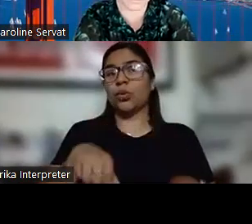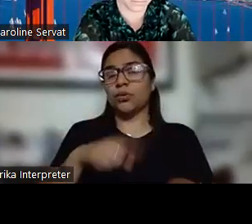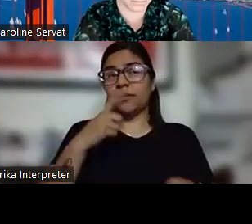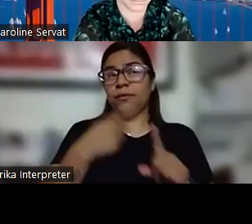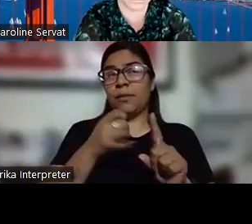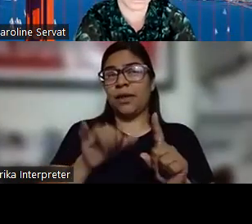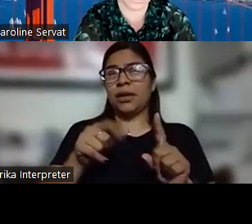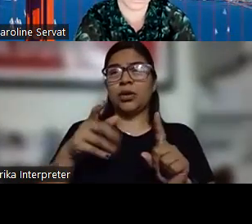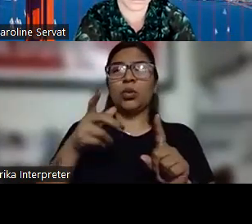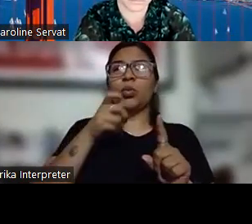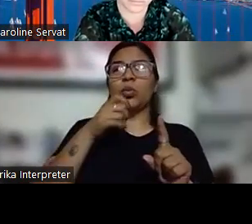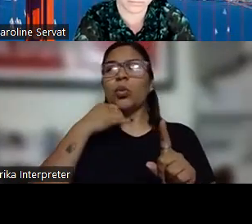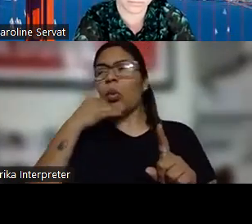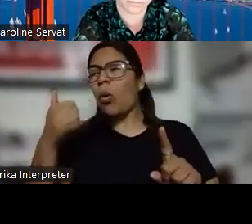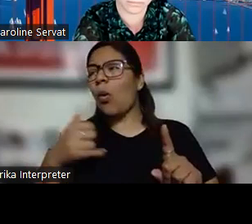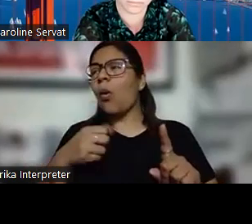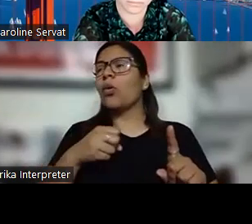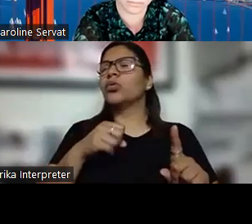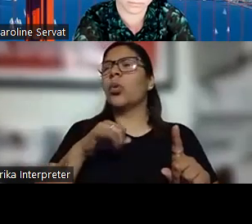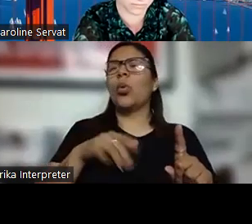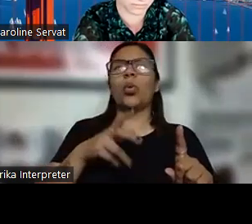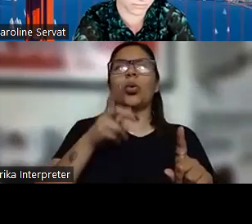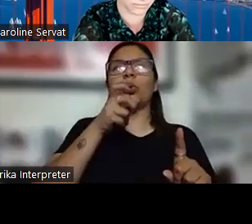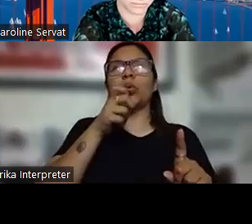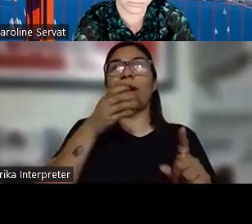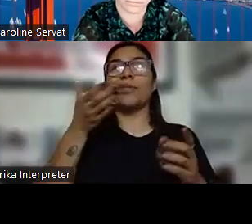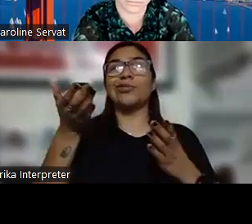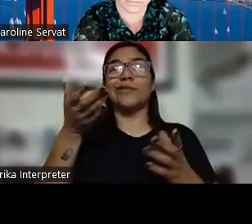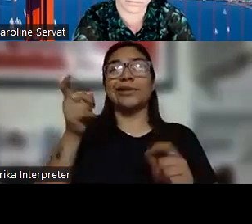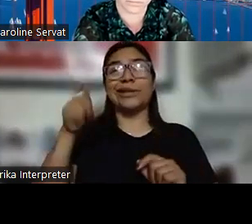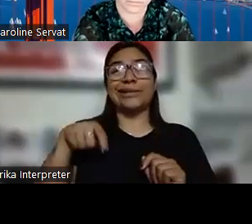call answered or how many people got the service they needed because I think it's really important